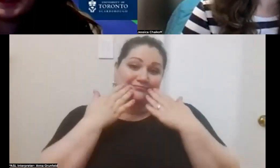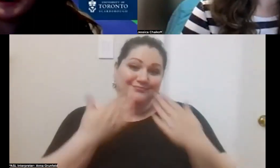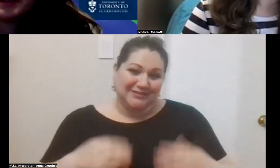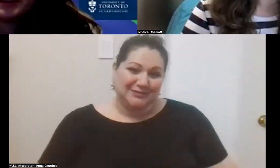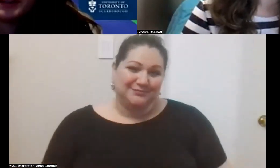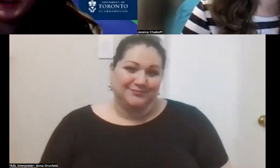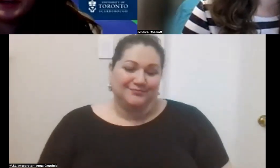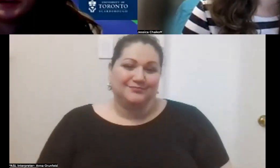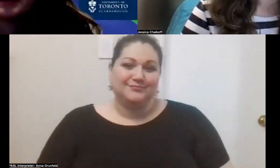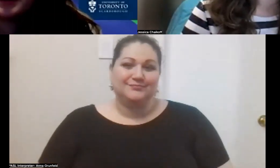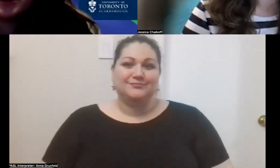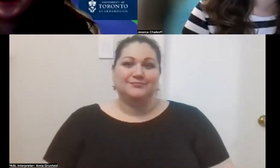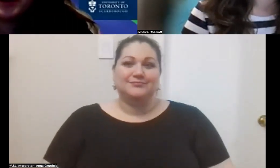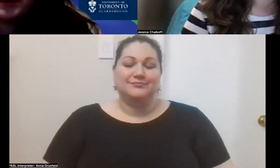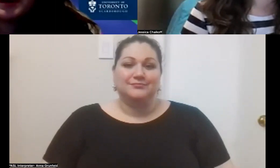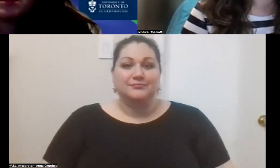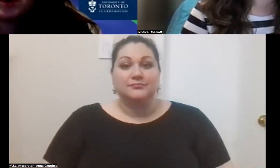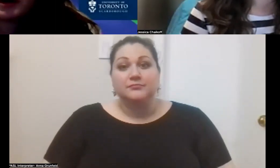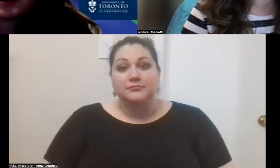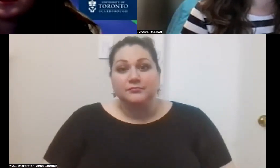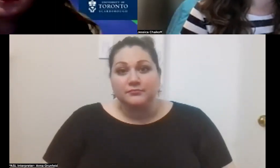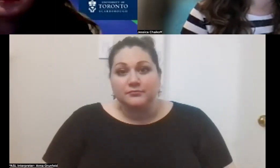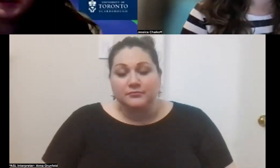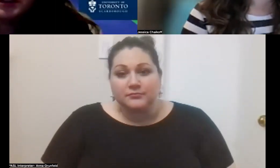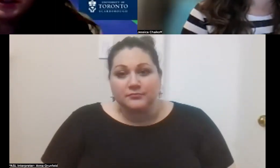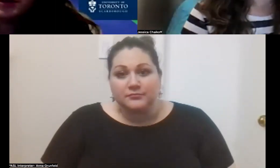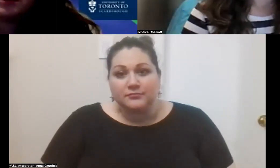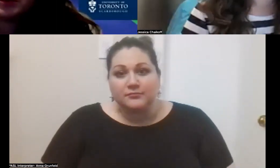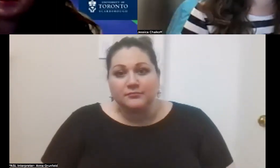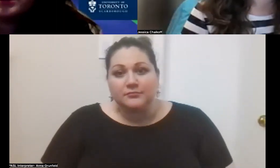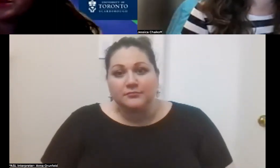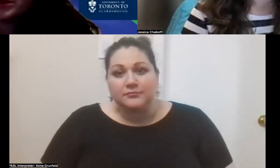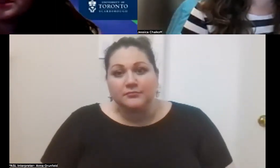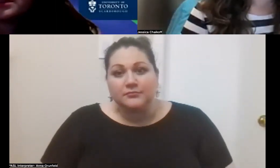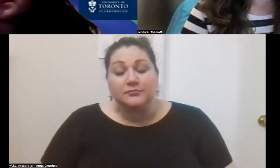We have more equitable funding for resources,